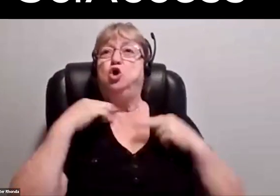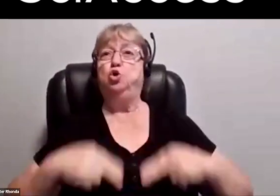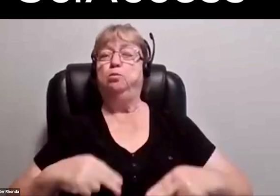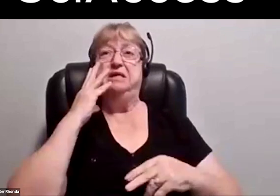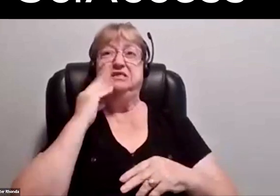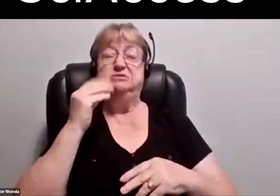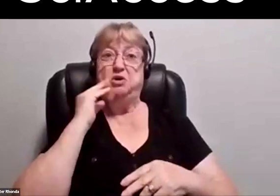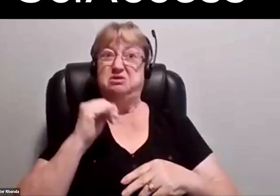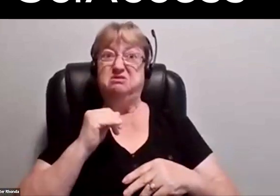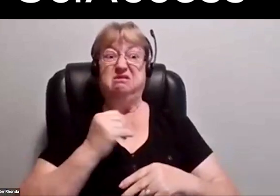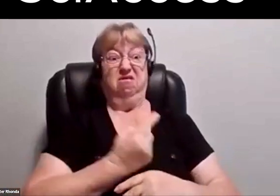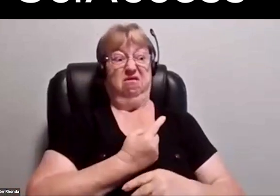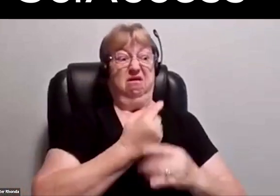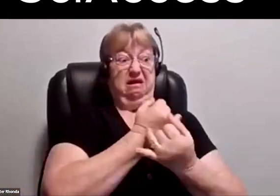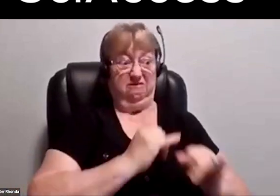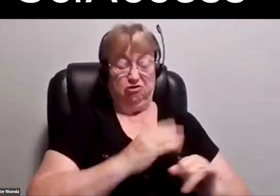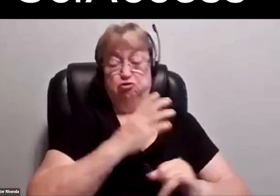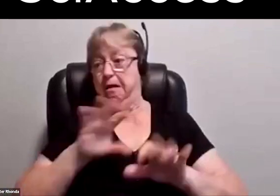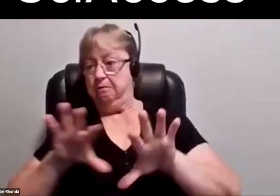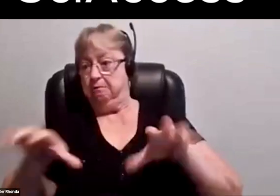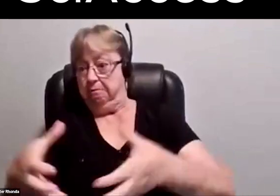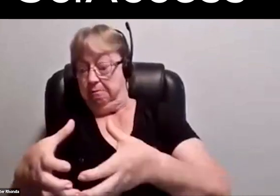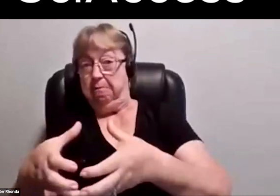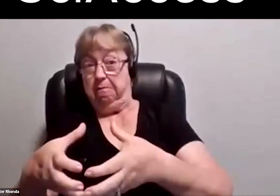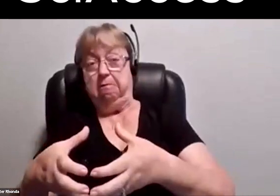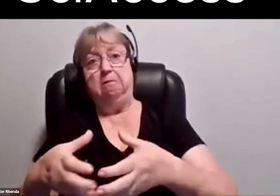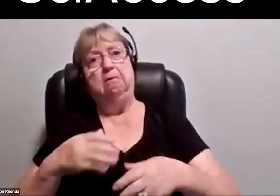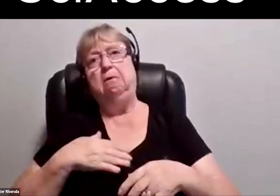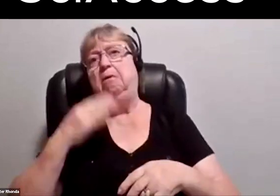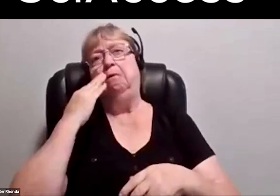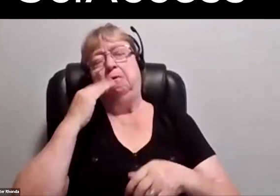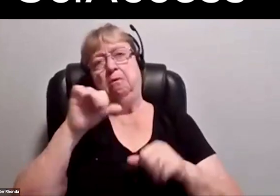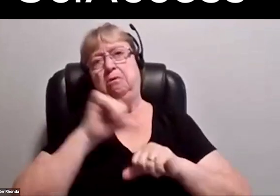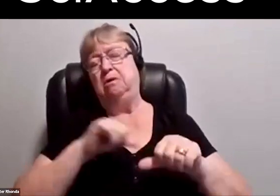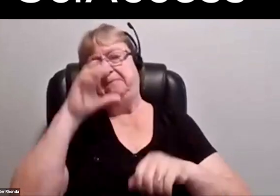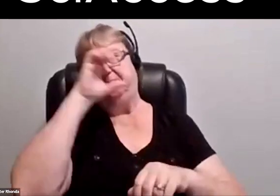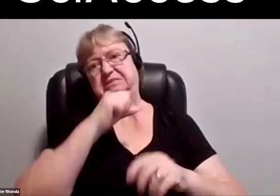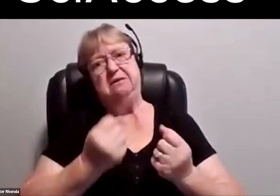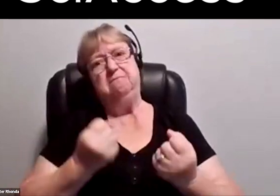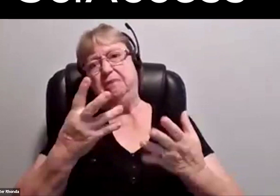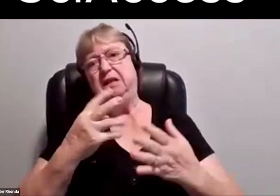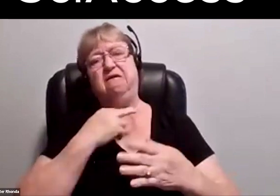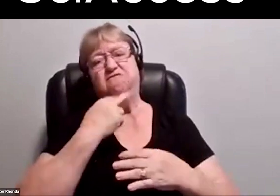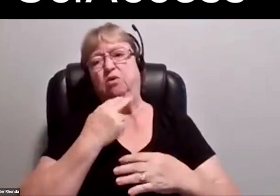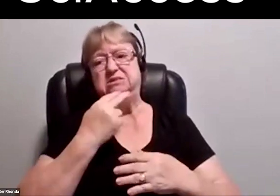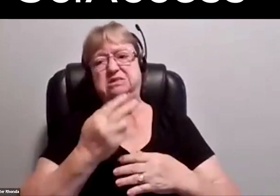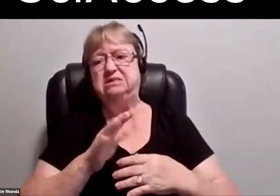We know that we are missing many voices in science. Roughly, let's say, 30% of the population